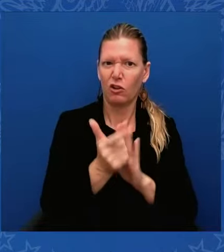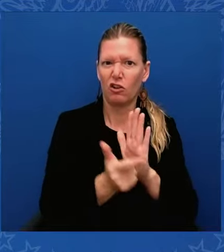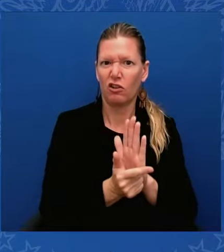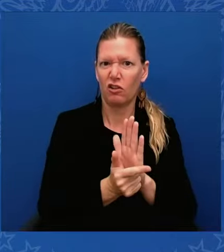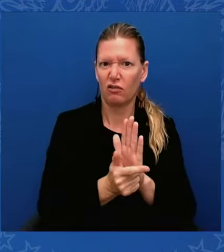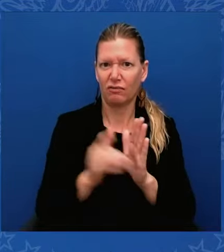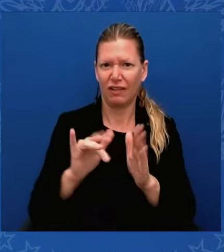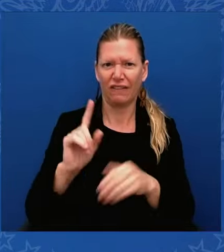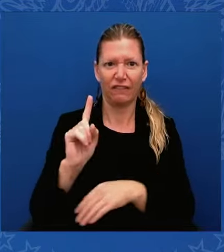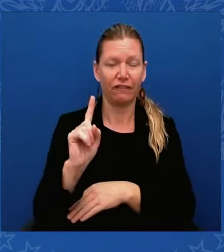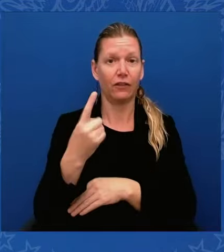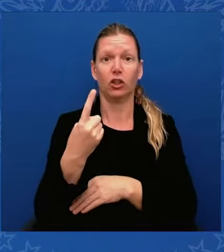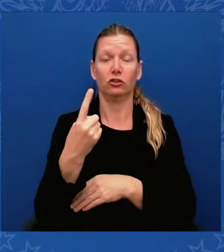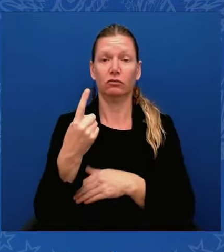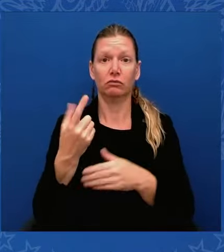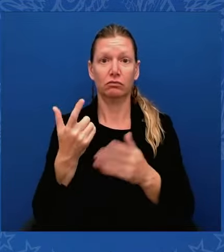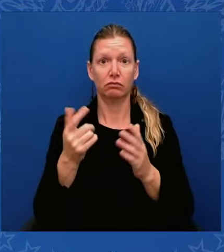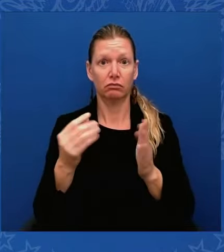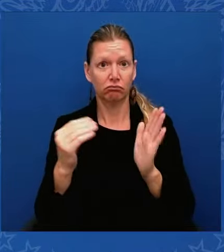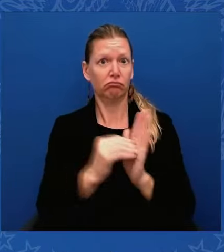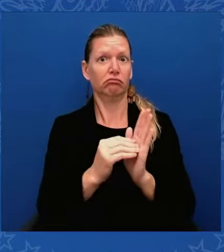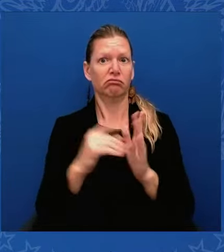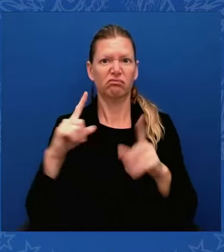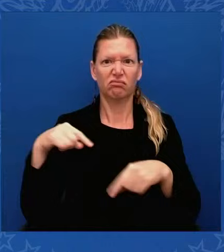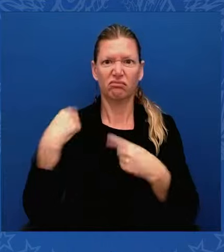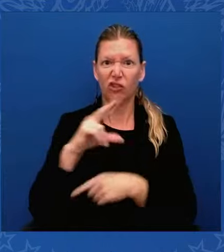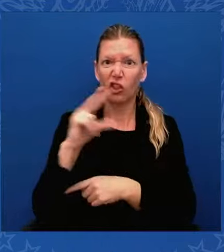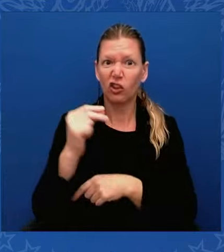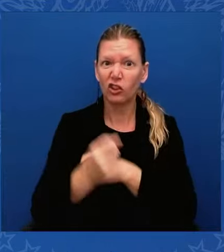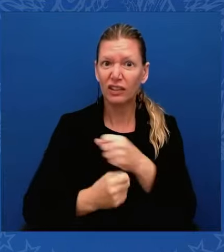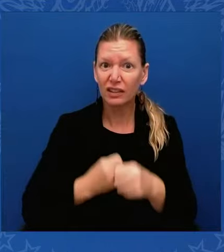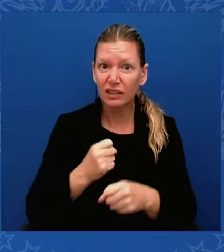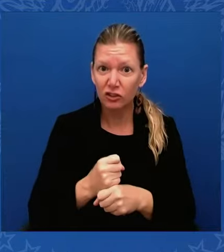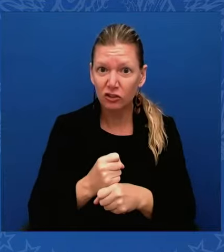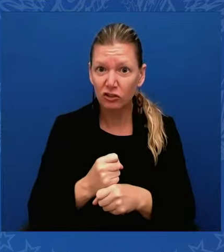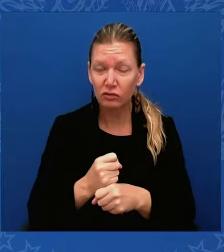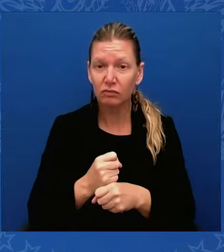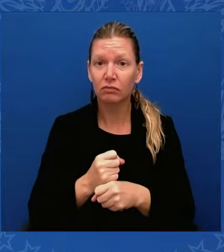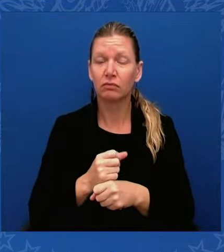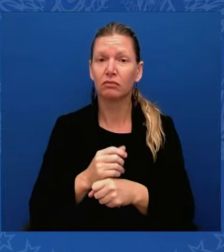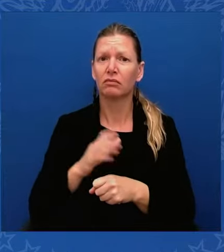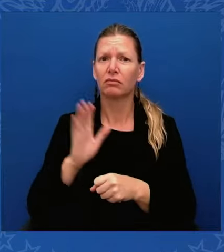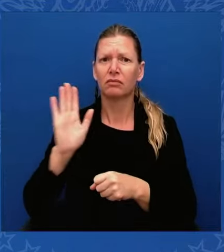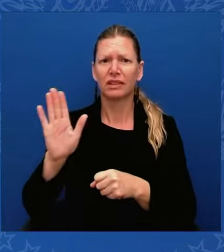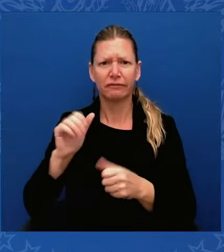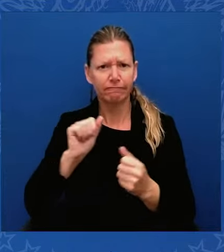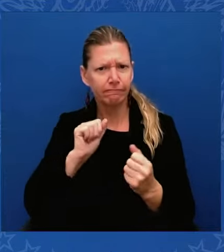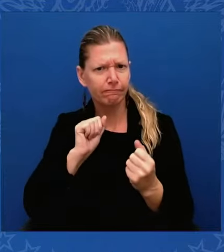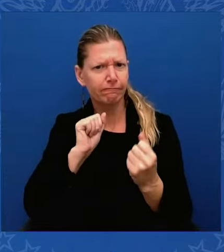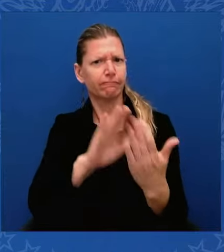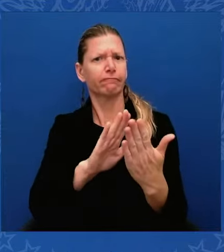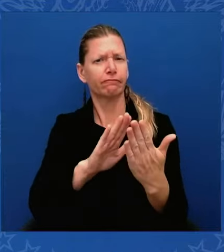And to address the root cause of anti-Asian hate, he signed into law a bill that we're all so excited about.